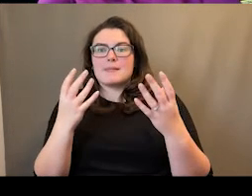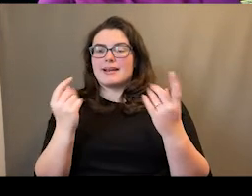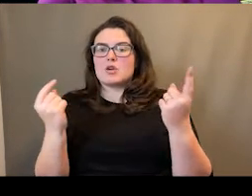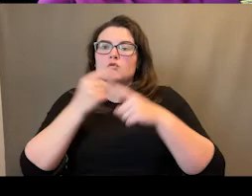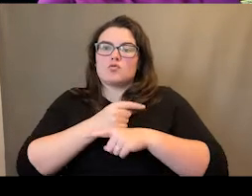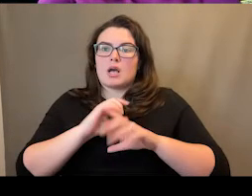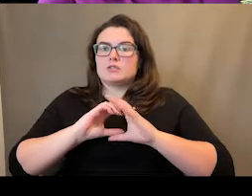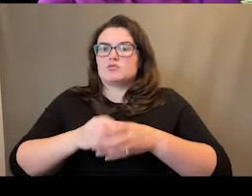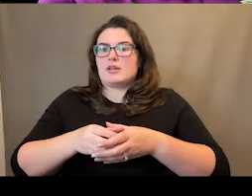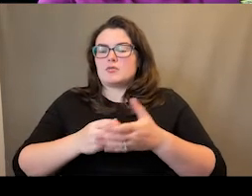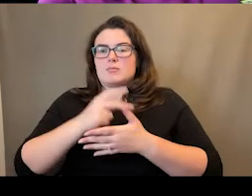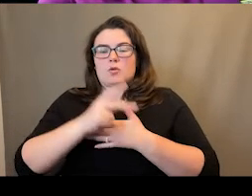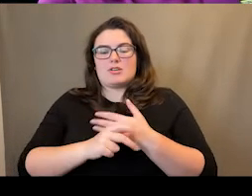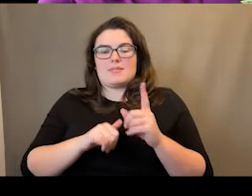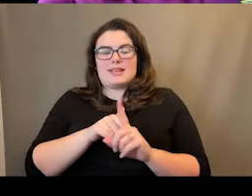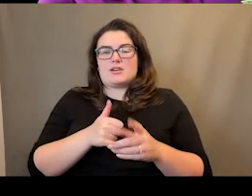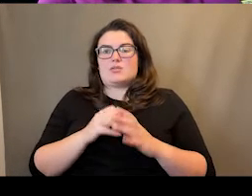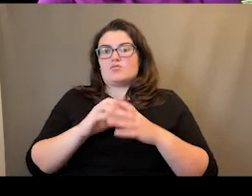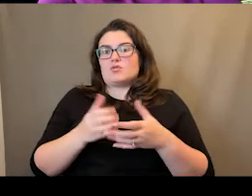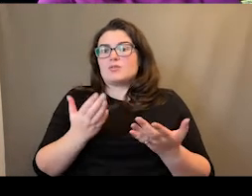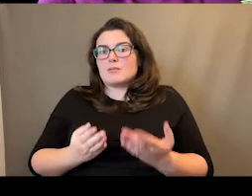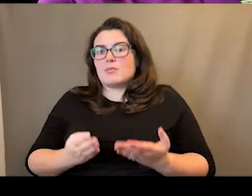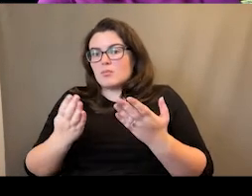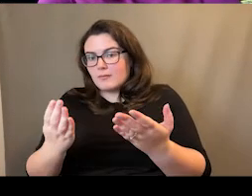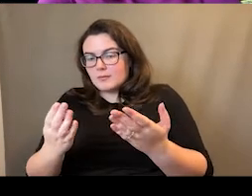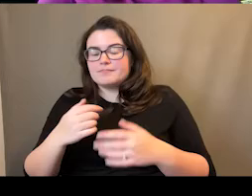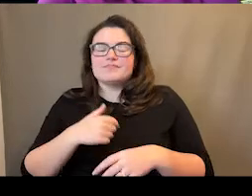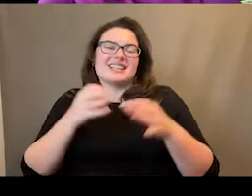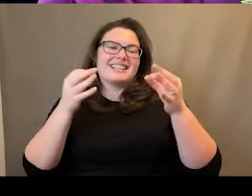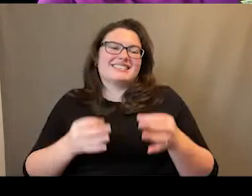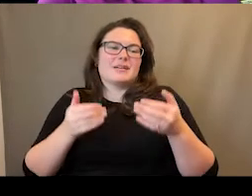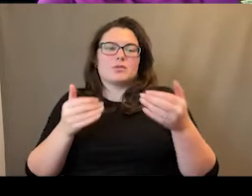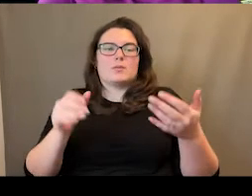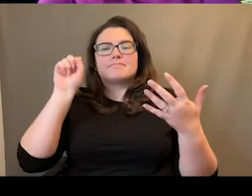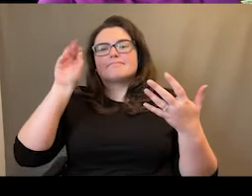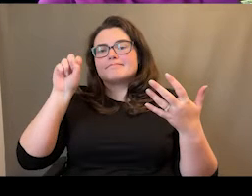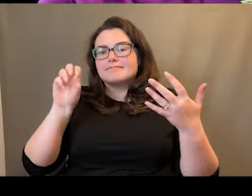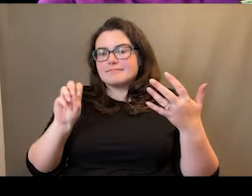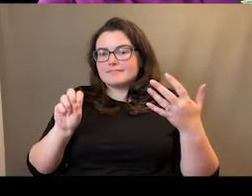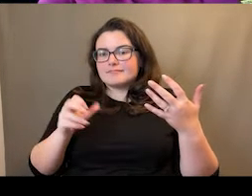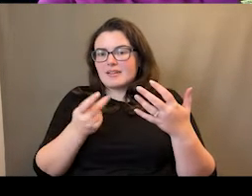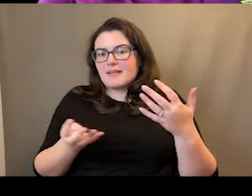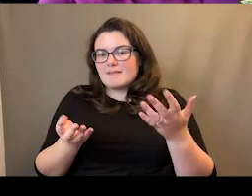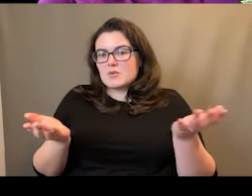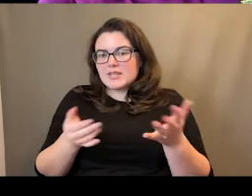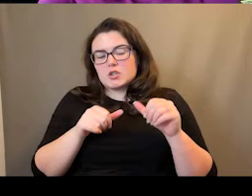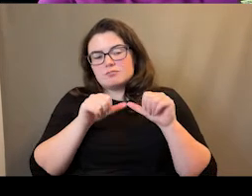that a directorate may offer. I just decided to list a few here, because sometimes the cross-directorate